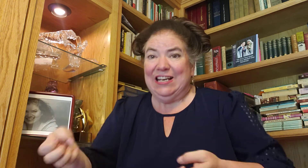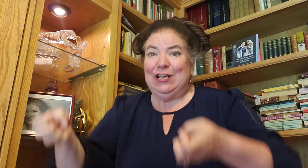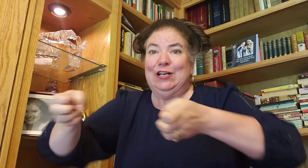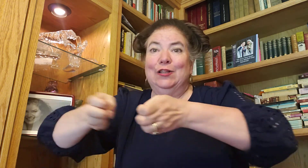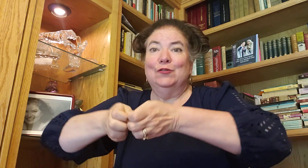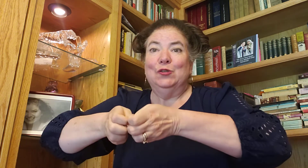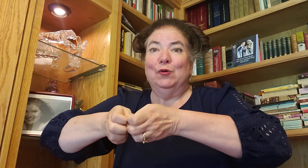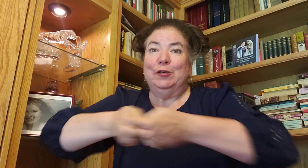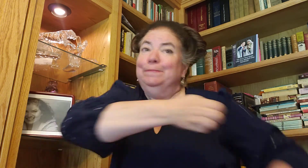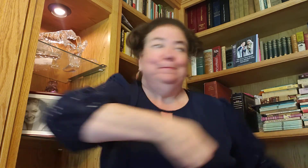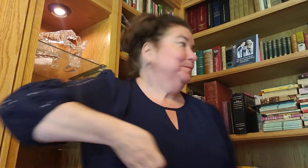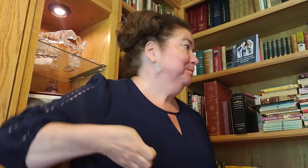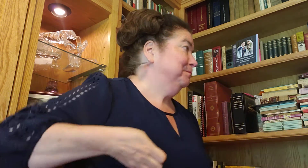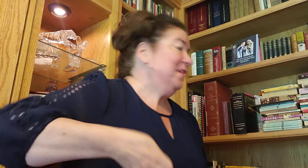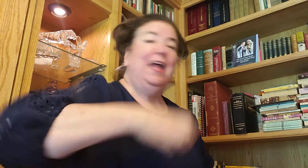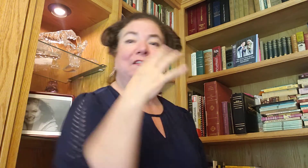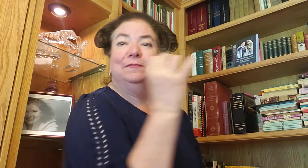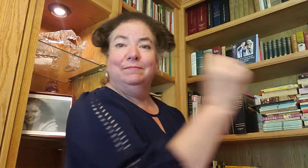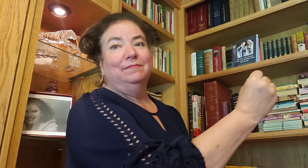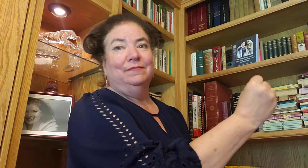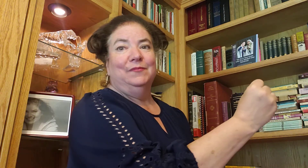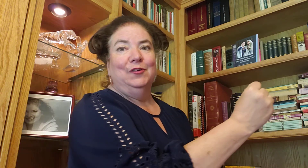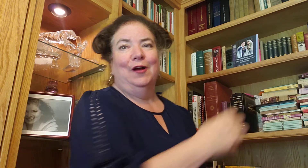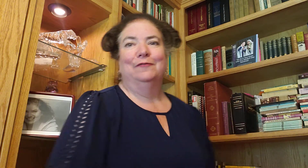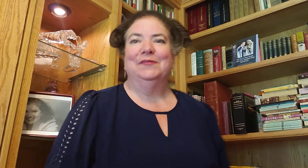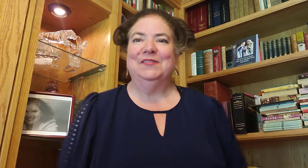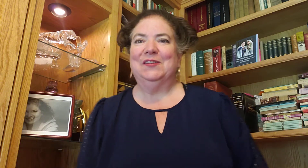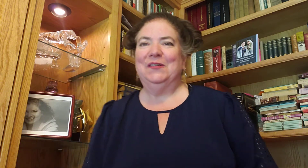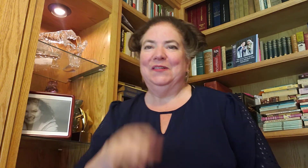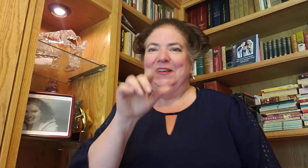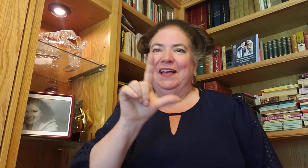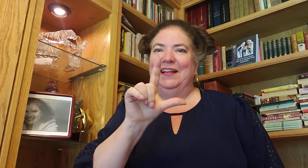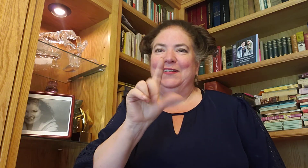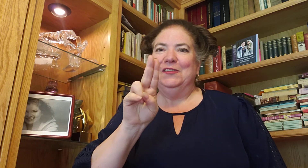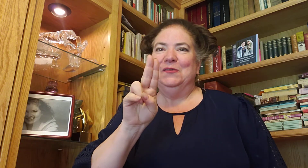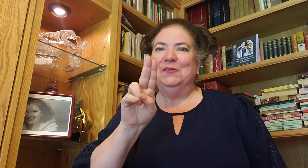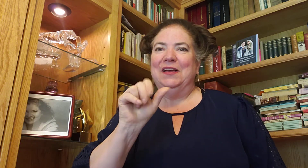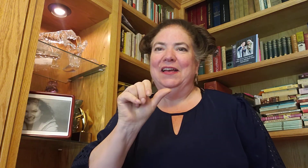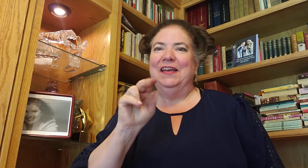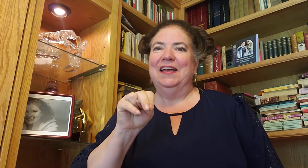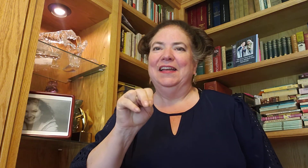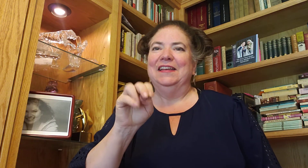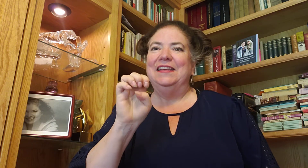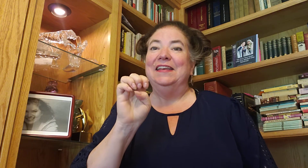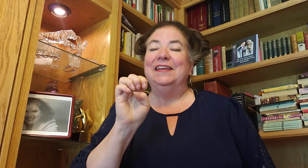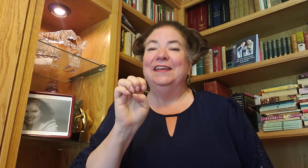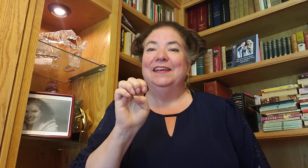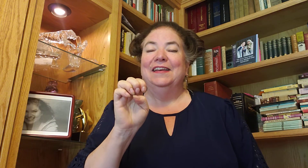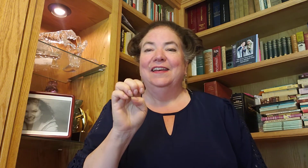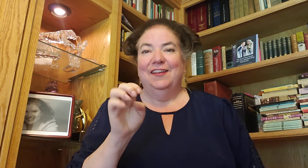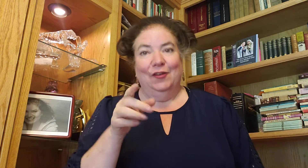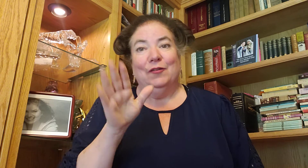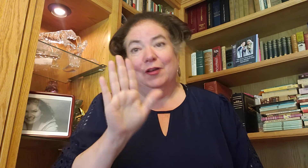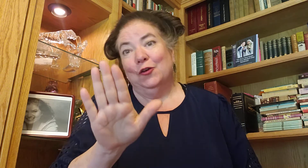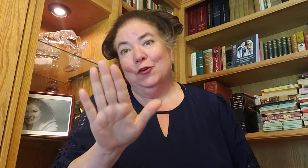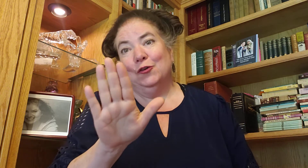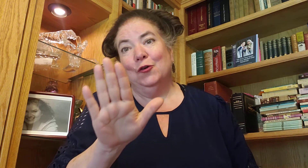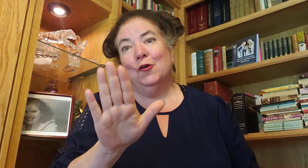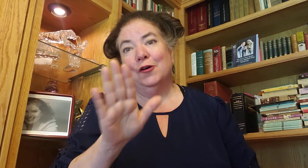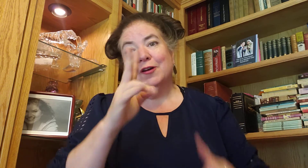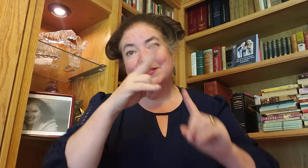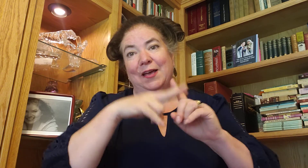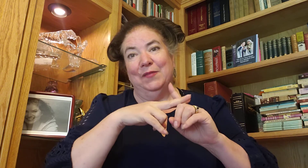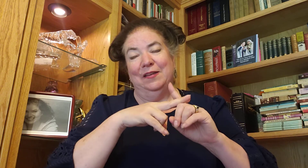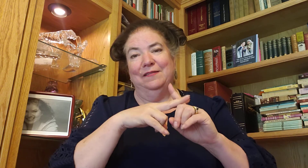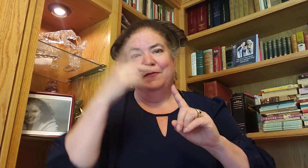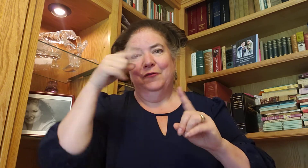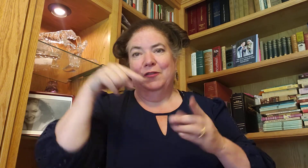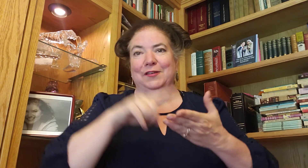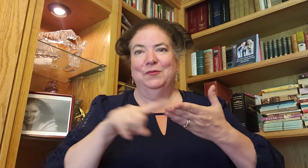close the book and you're off. LUANE! Your assignment for this week